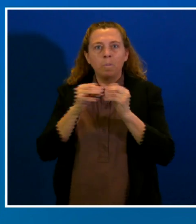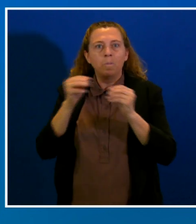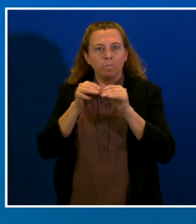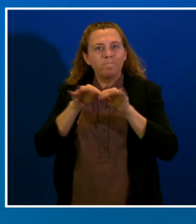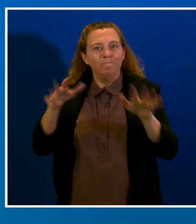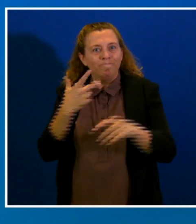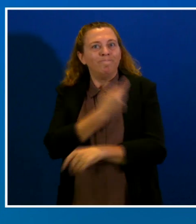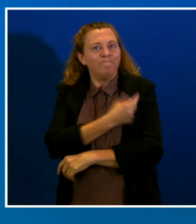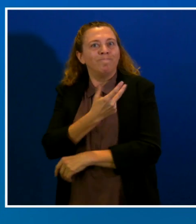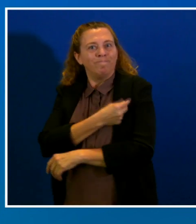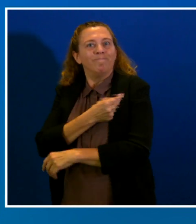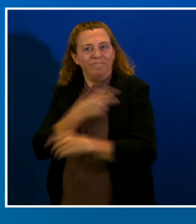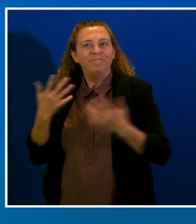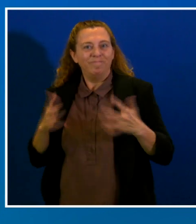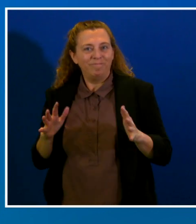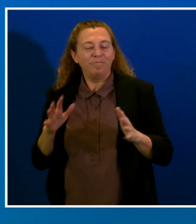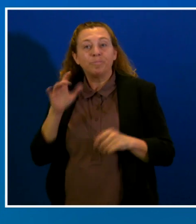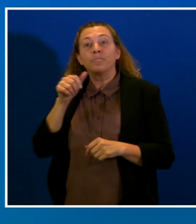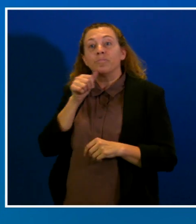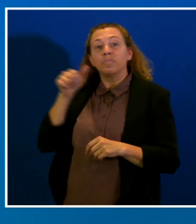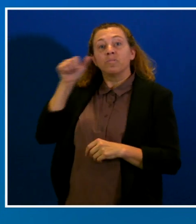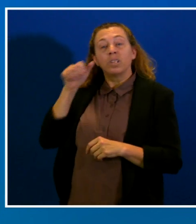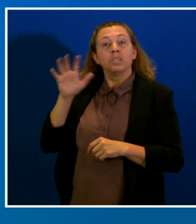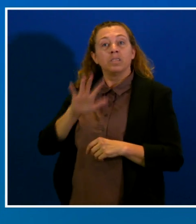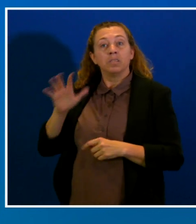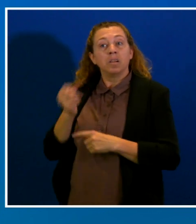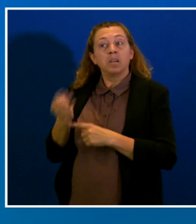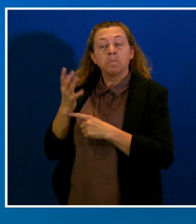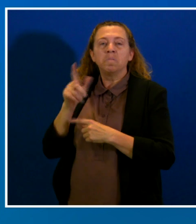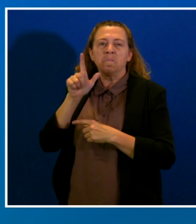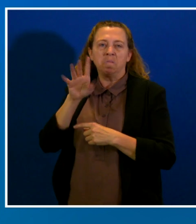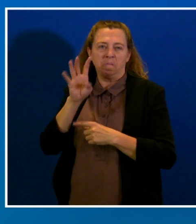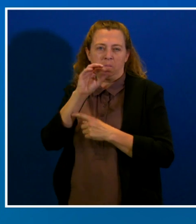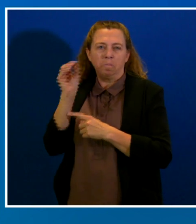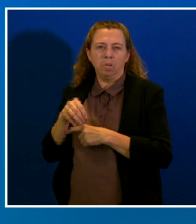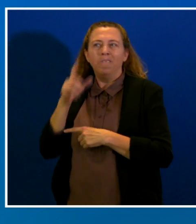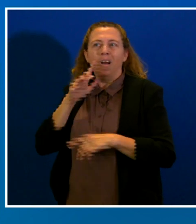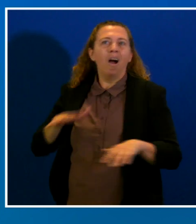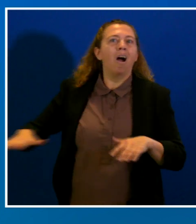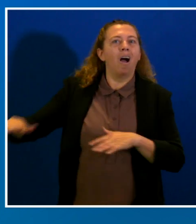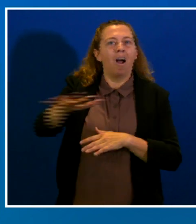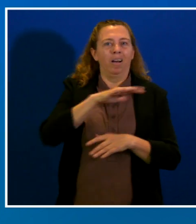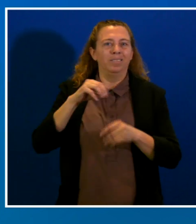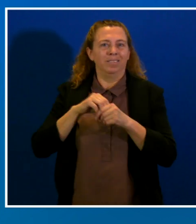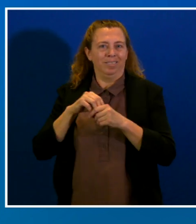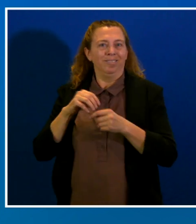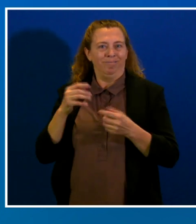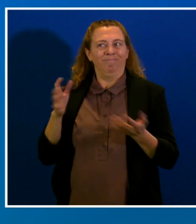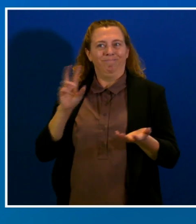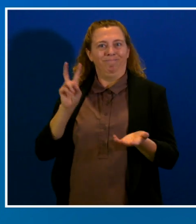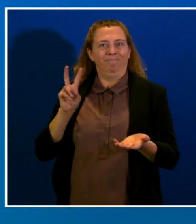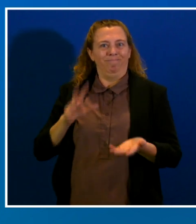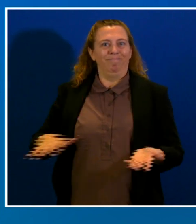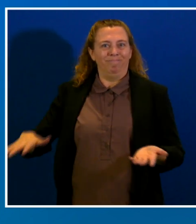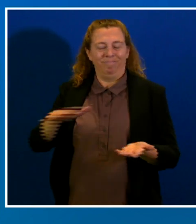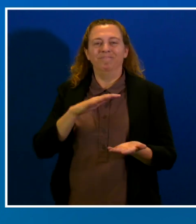County residents were completely vaccinated. And about 35% have received at least one dose.